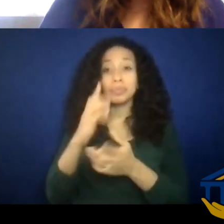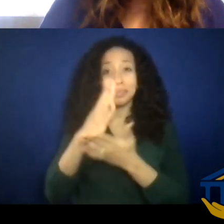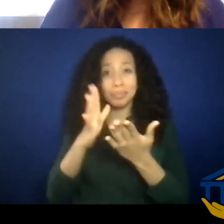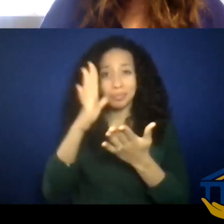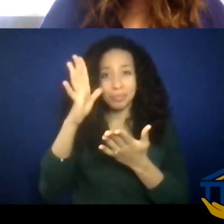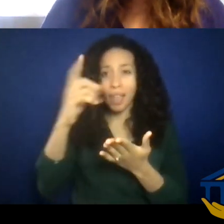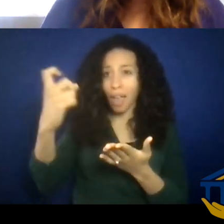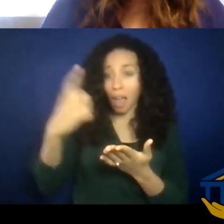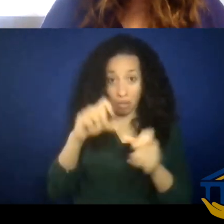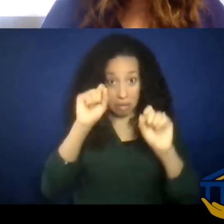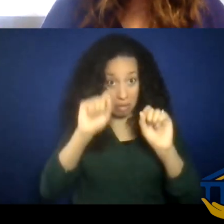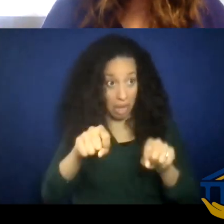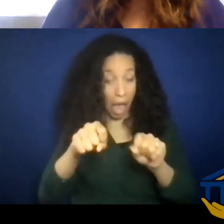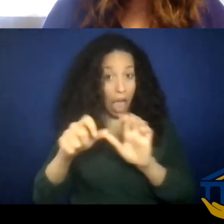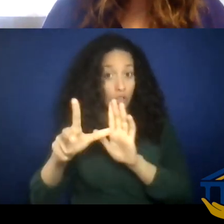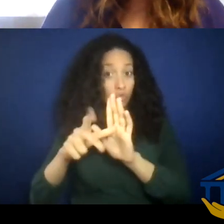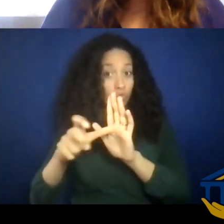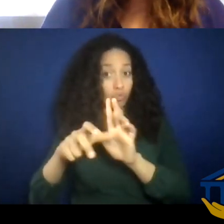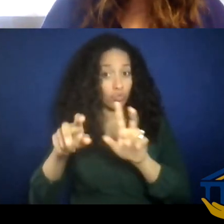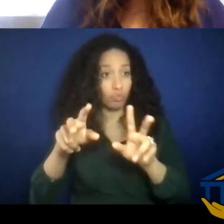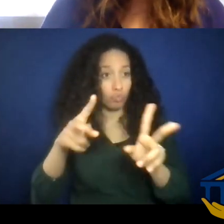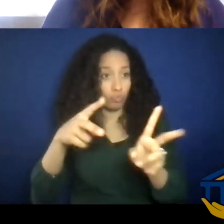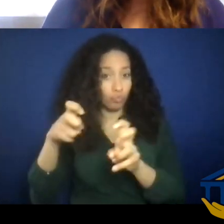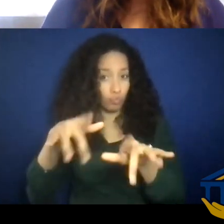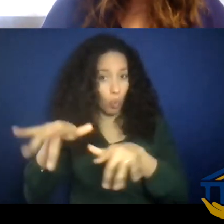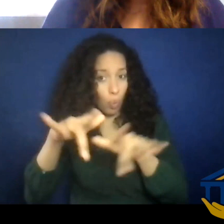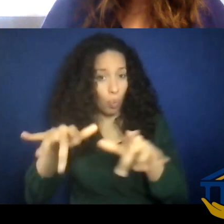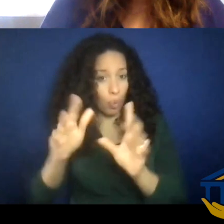You do have the ability to do that but in Pennsylvania,